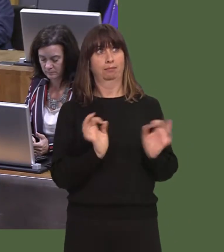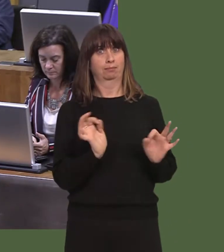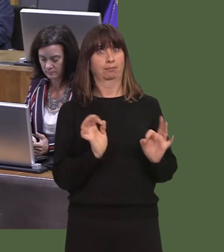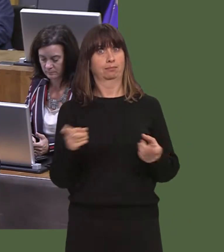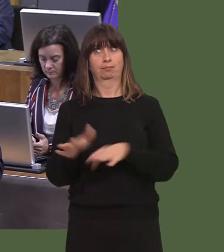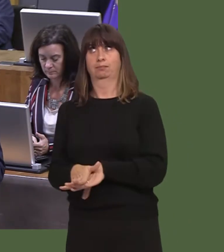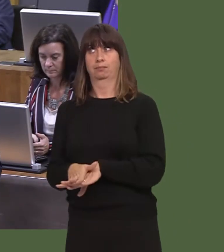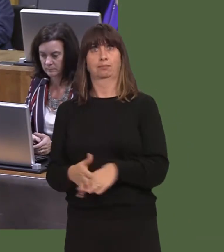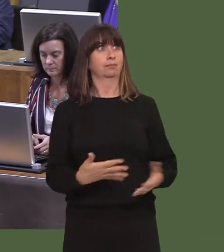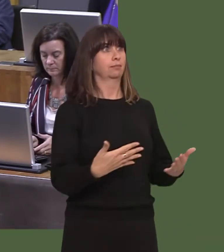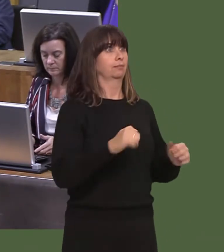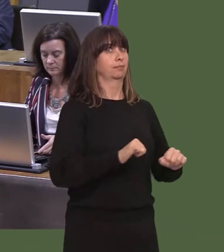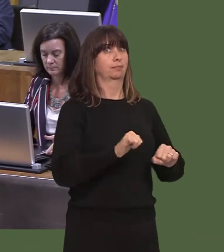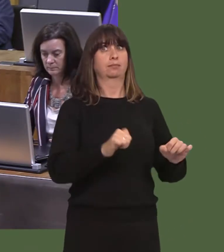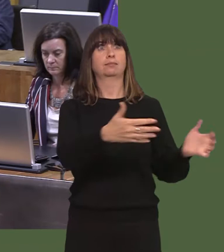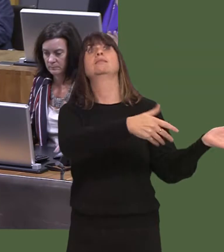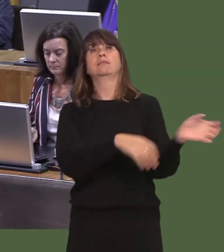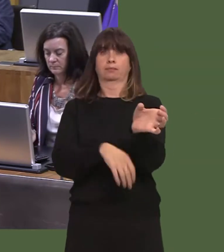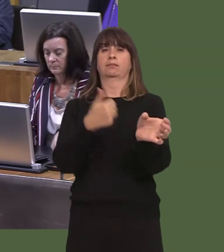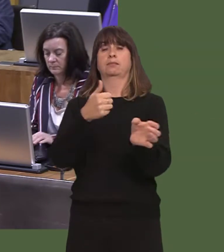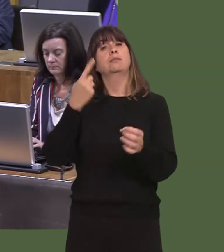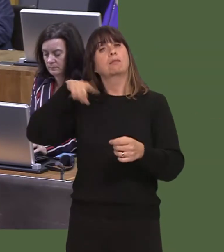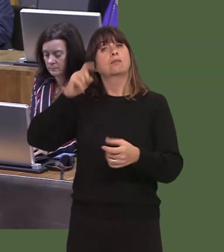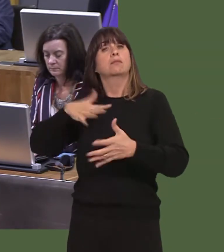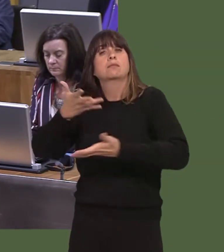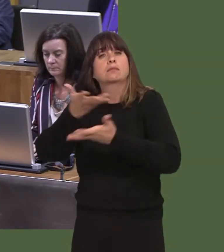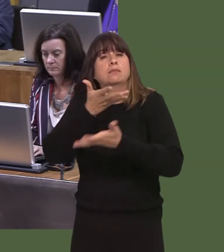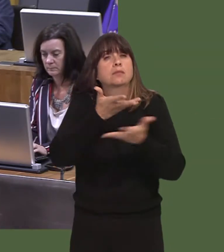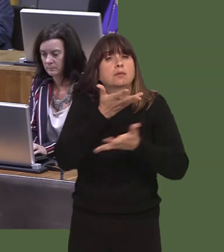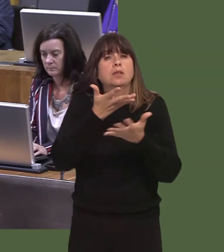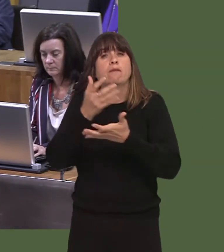Now, we consulted, as he will know, last year on proposals that would strengthen the arrangements